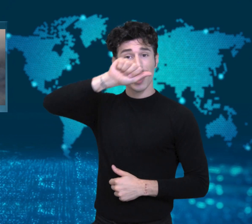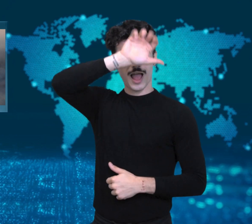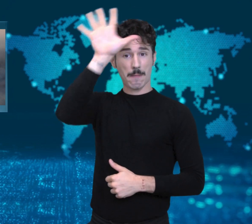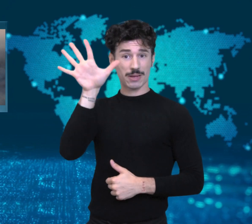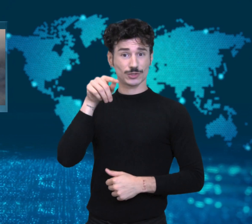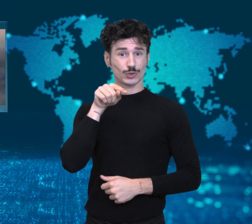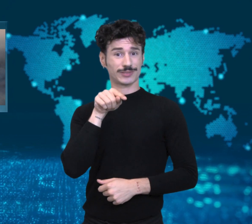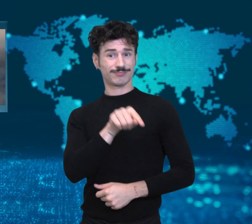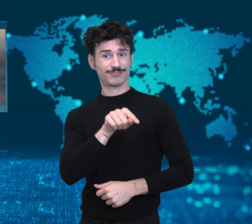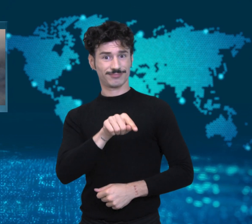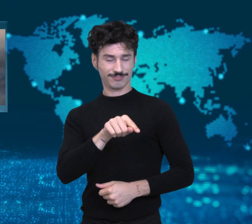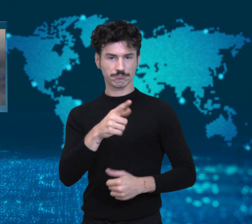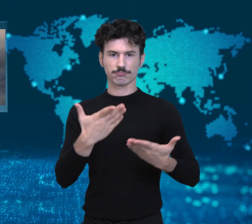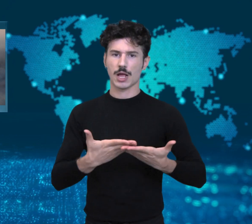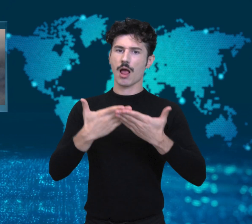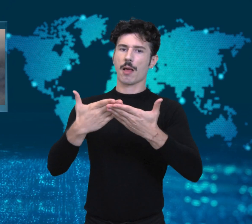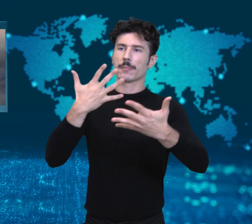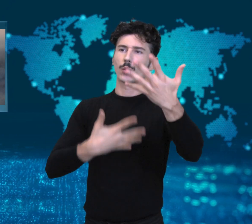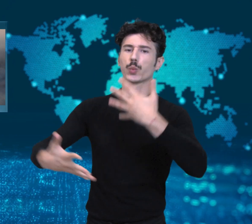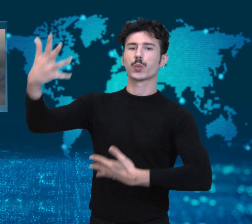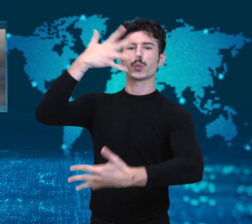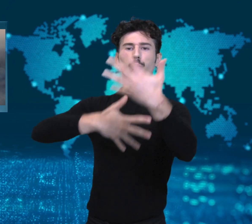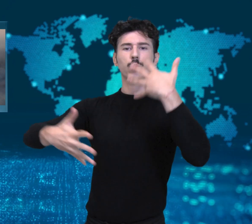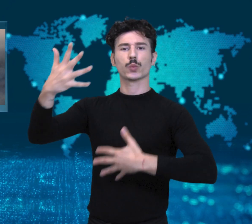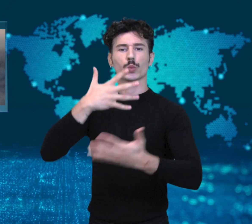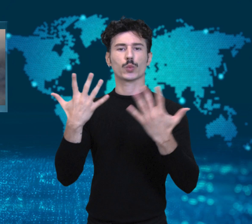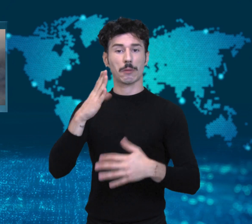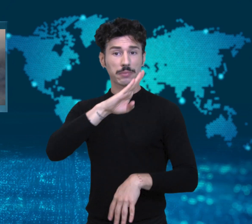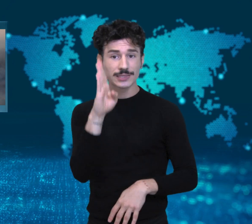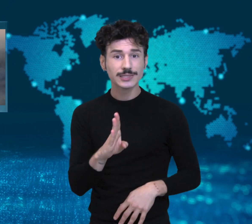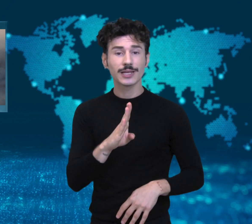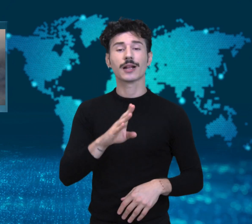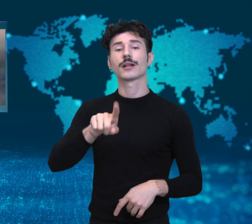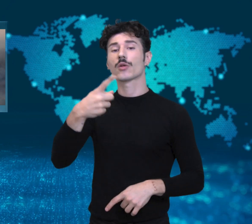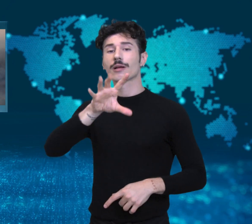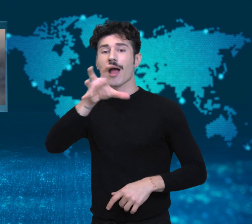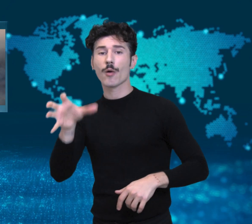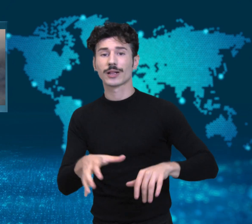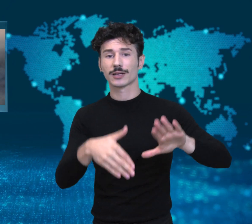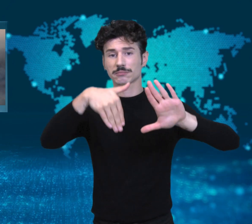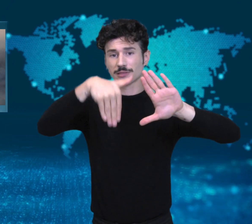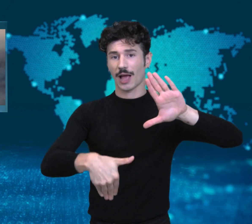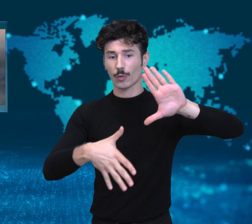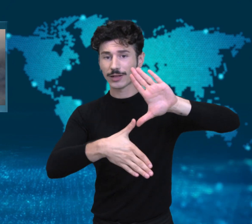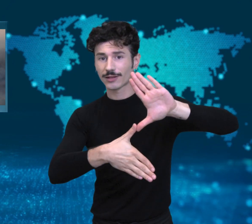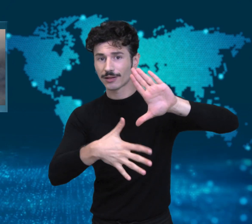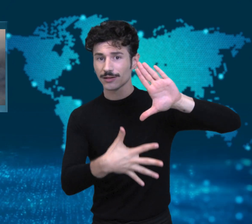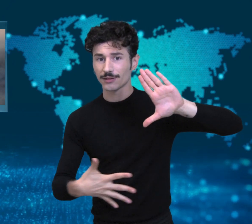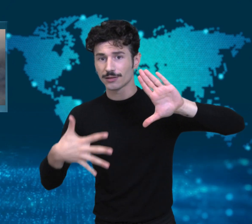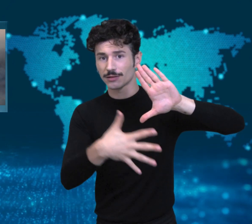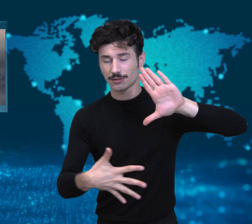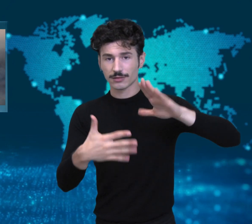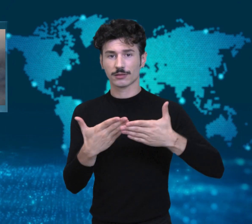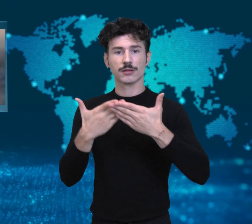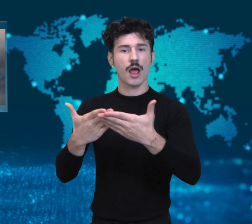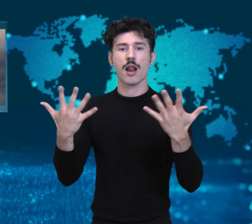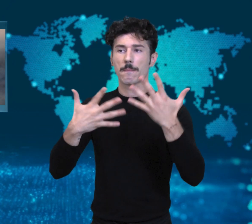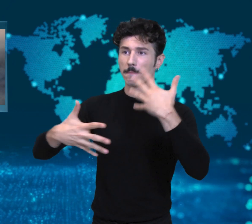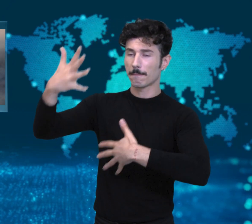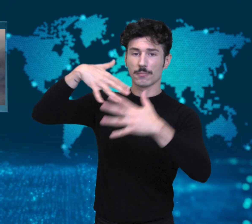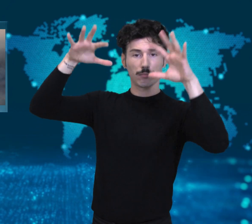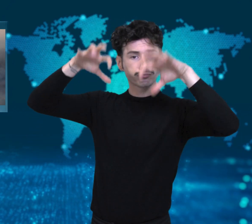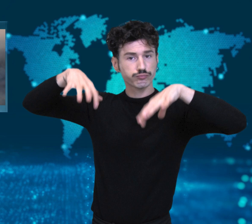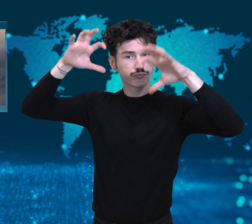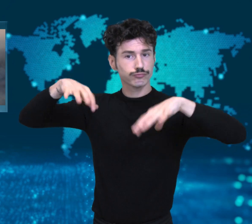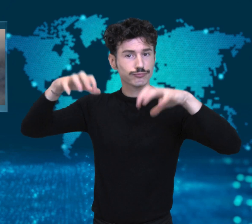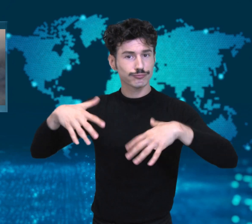The Amazon generates a lot of rain for Brazil and other South American countries,